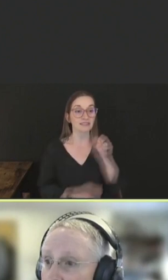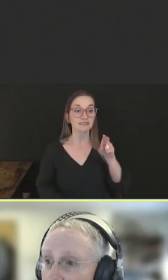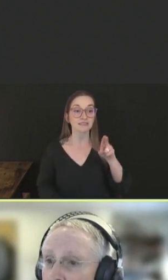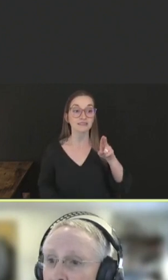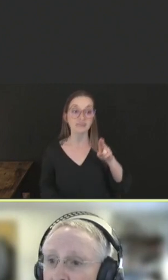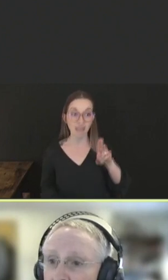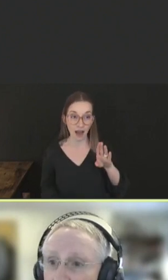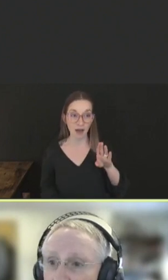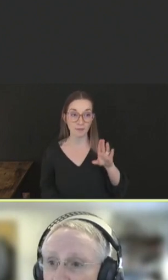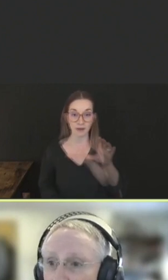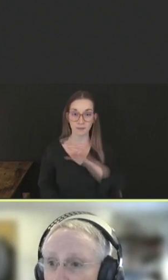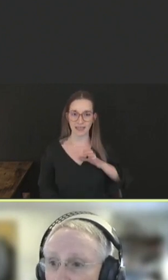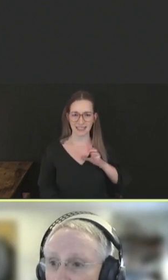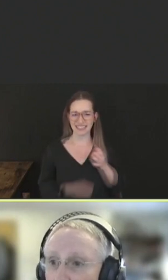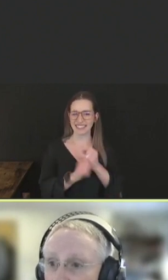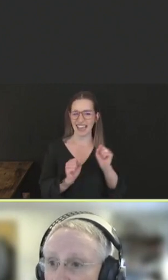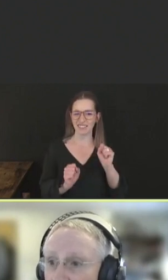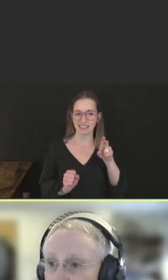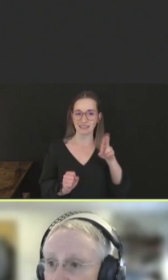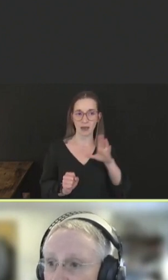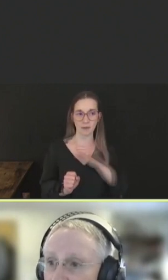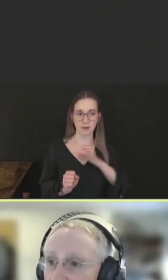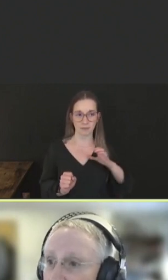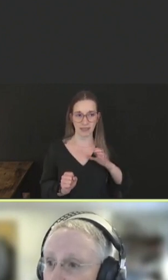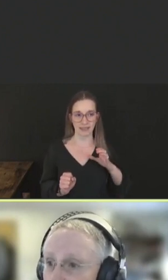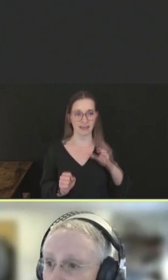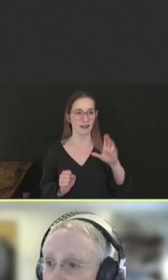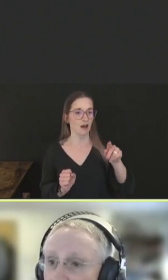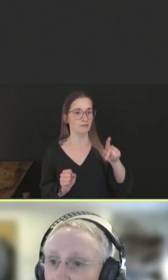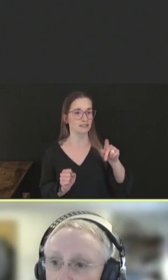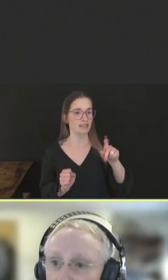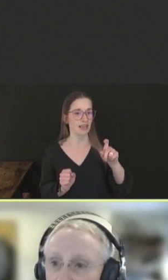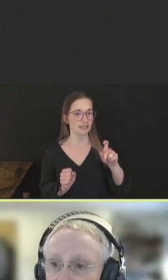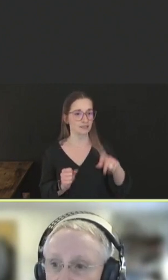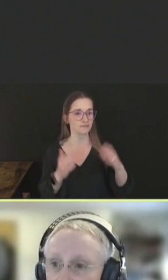panel on improving coverage and lowering costs of vaccination to improve adult immunization.